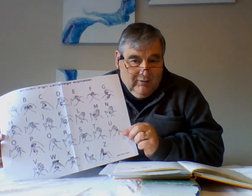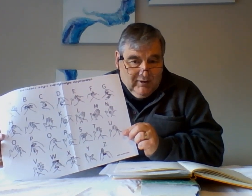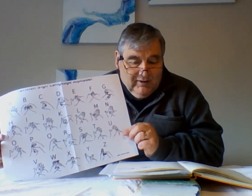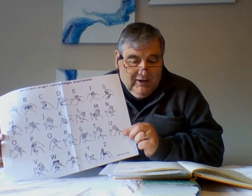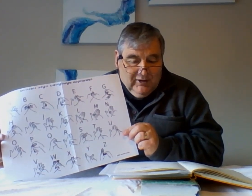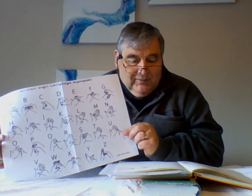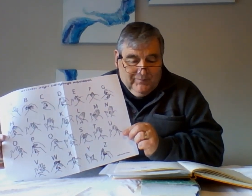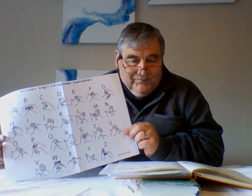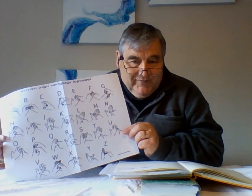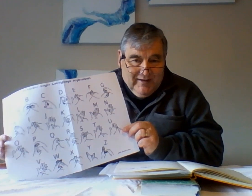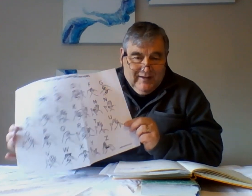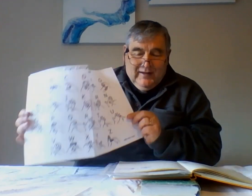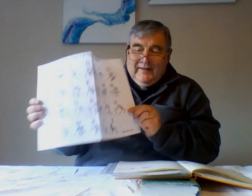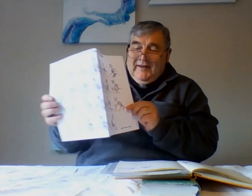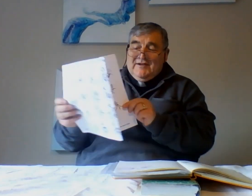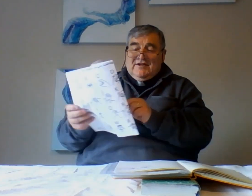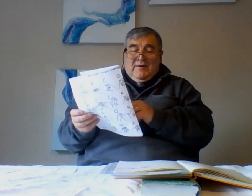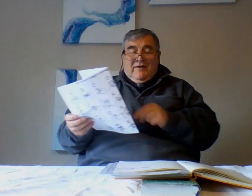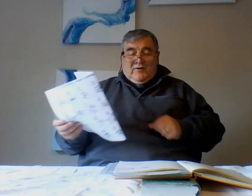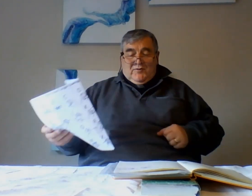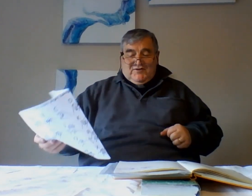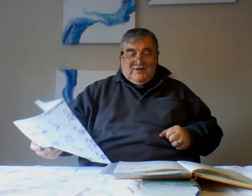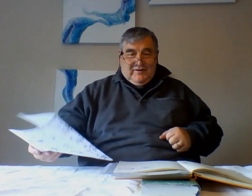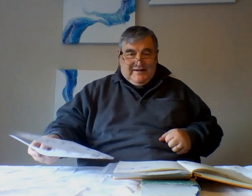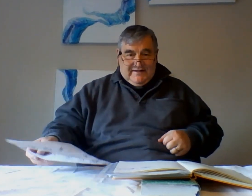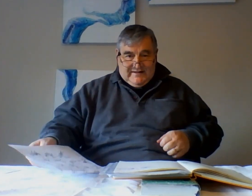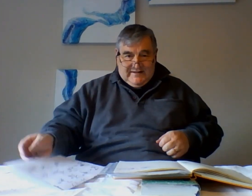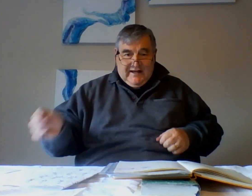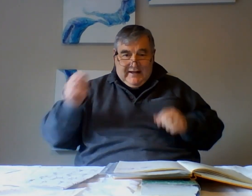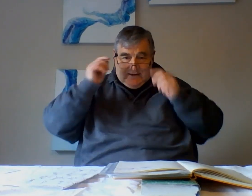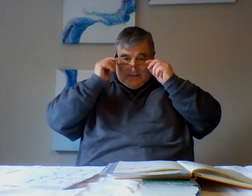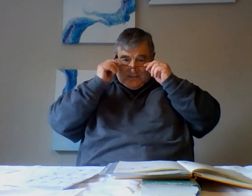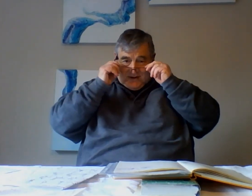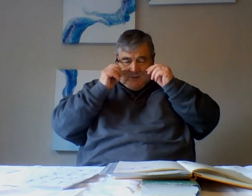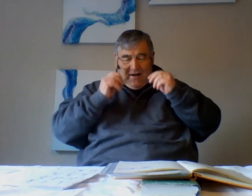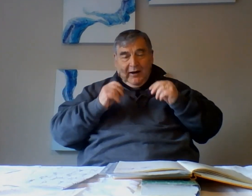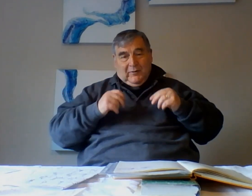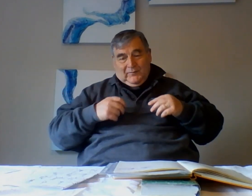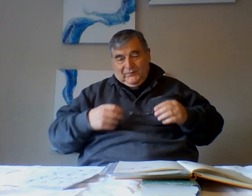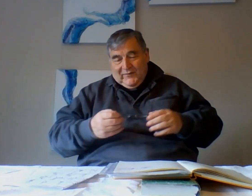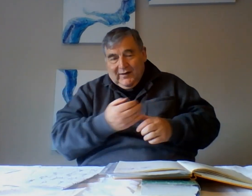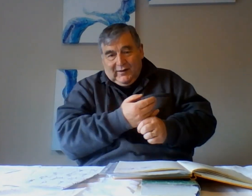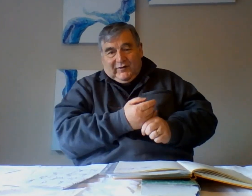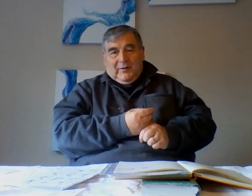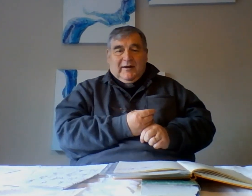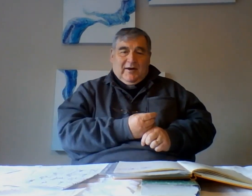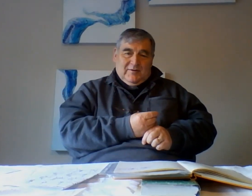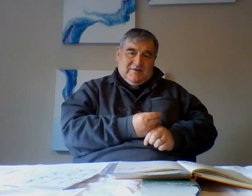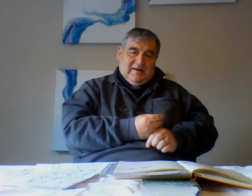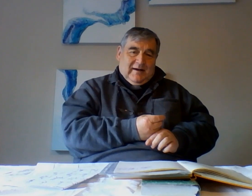can learn. The easiest way, of course, to do it is to sing it as we go. So it goes like